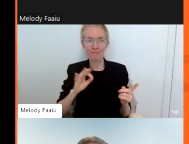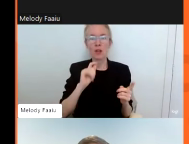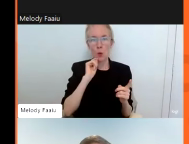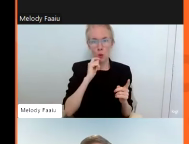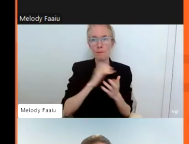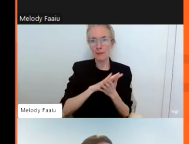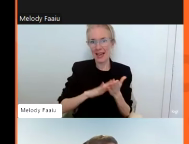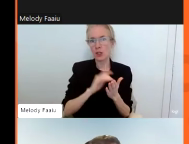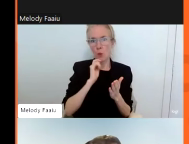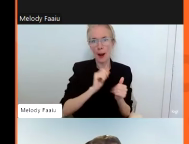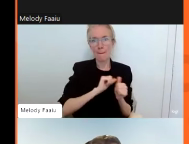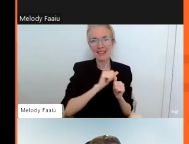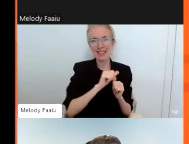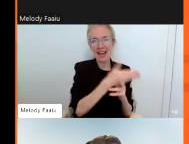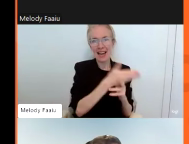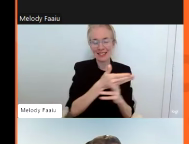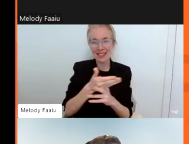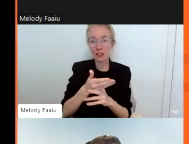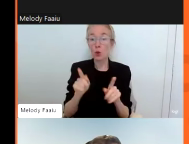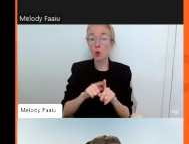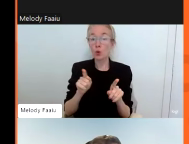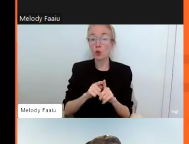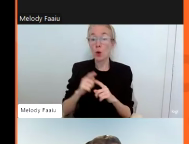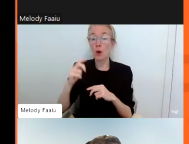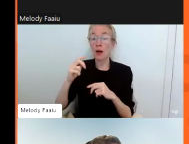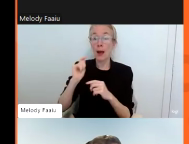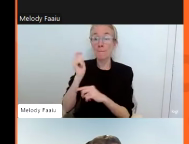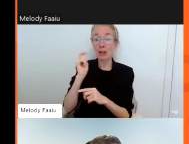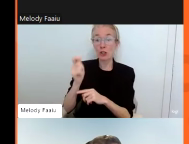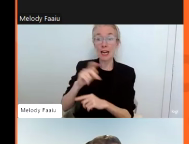be a lot more on board with it, because they wouldn't be solely